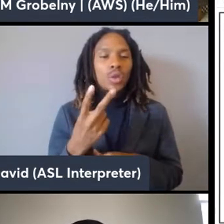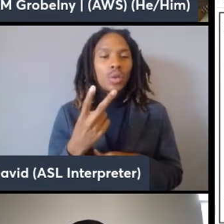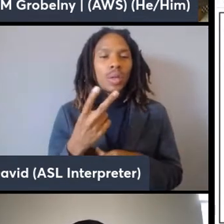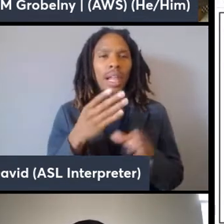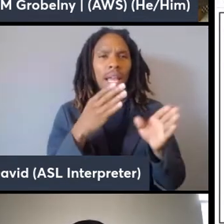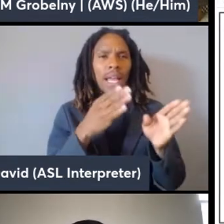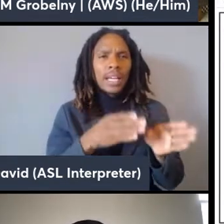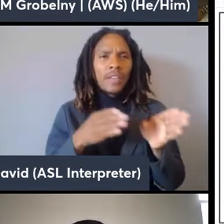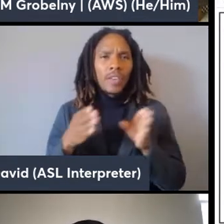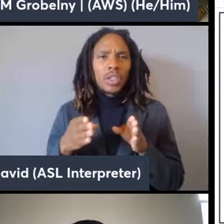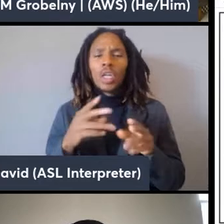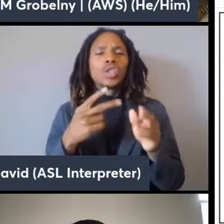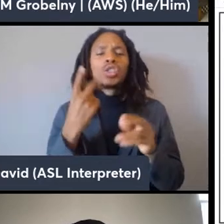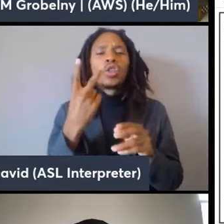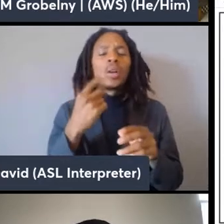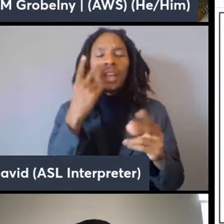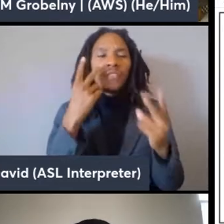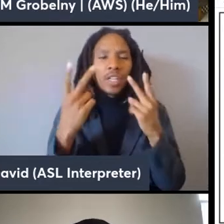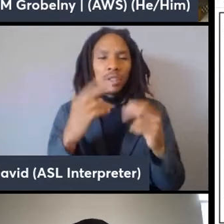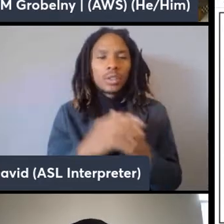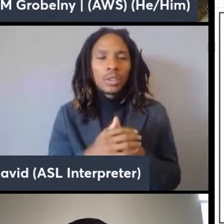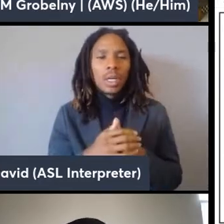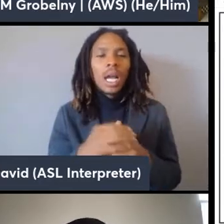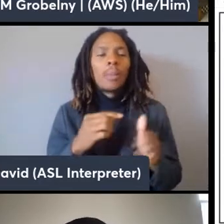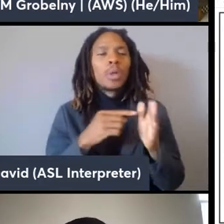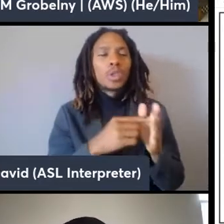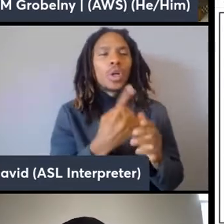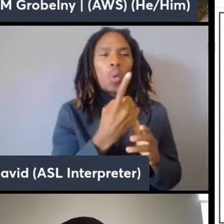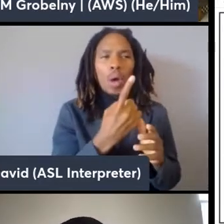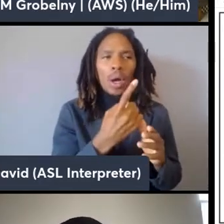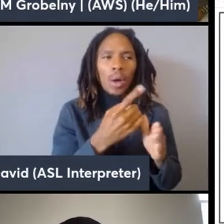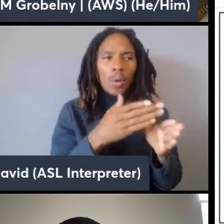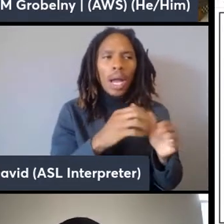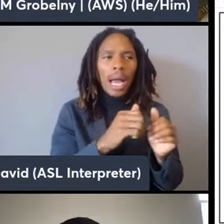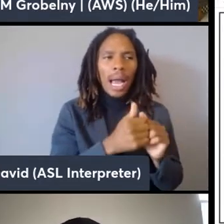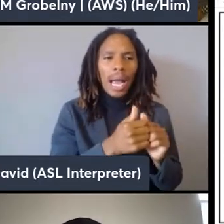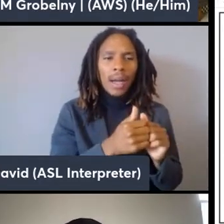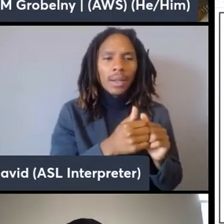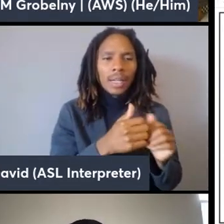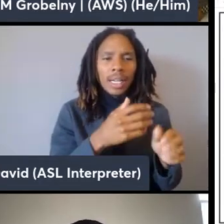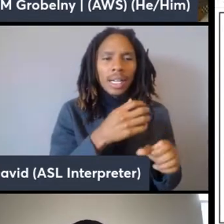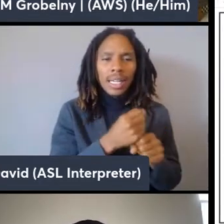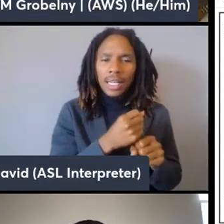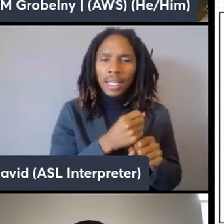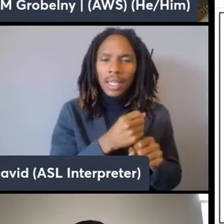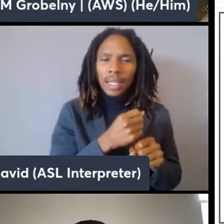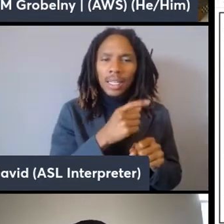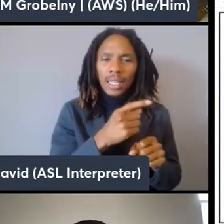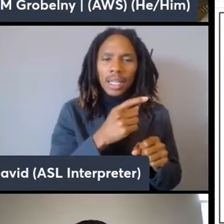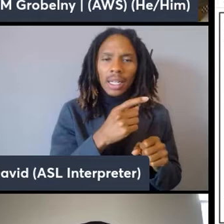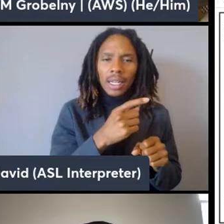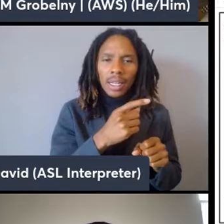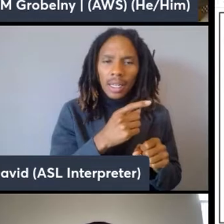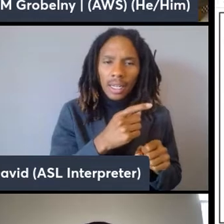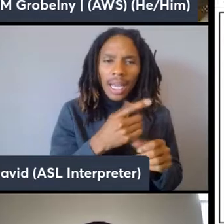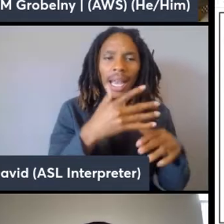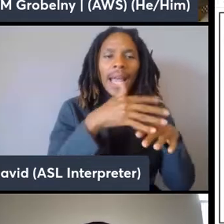So I'm going to show one of the ways of getting the embedded visuals. For embedding a specific visual now,